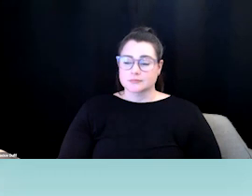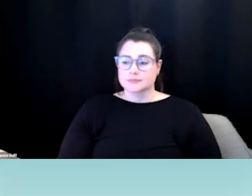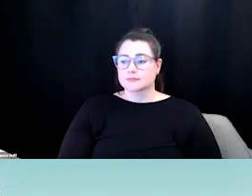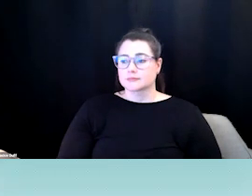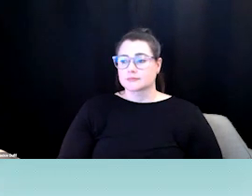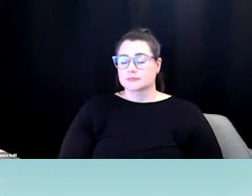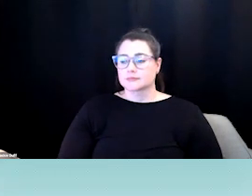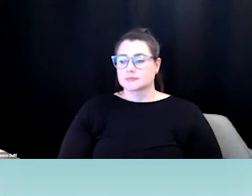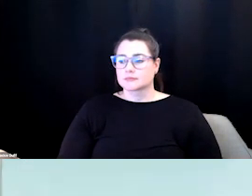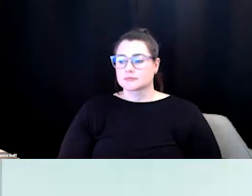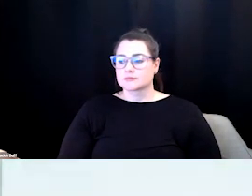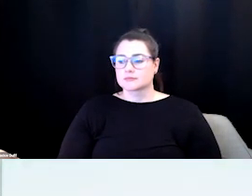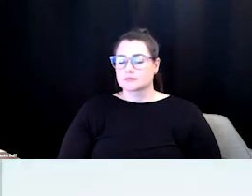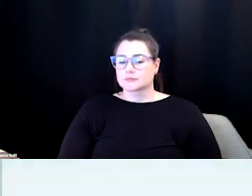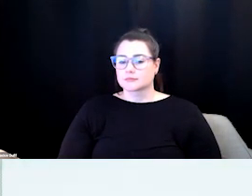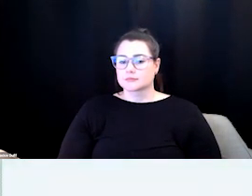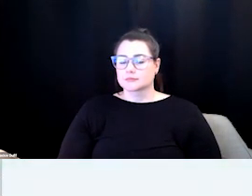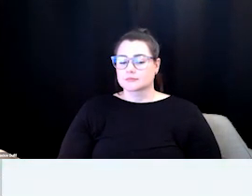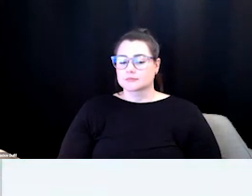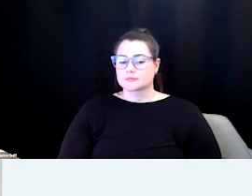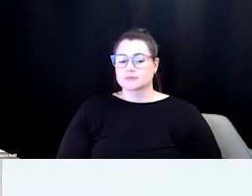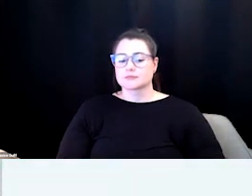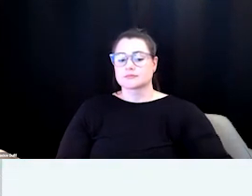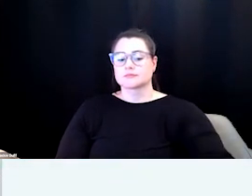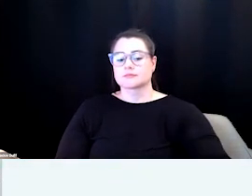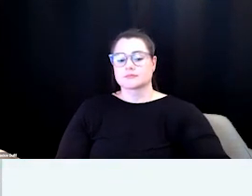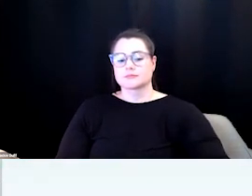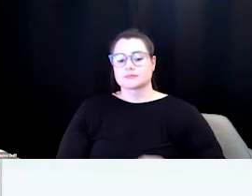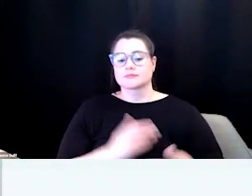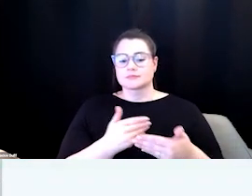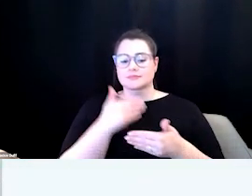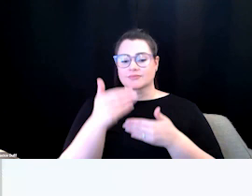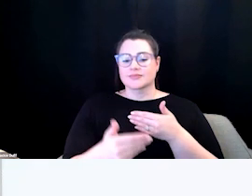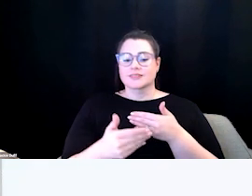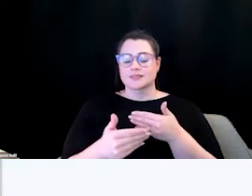So the next section I wanted to highlight related to CAREER is Other Supplemental Documents.